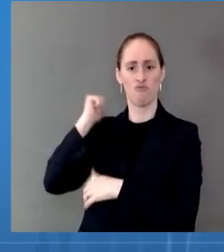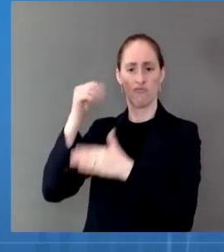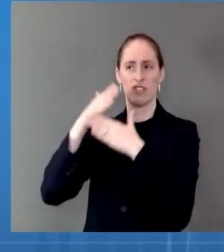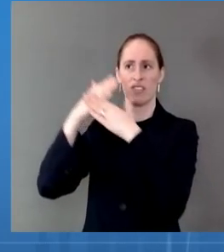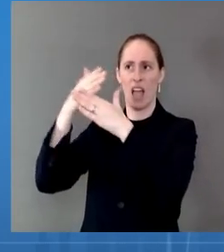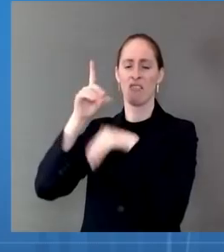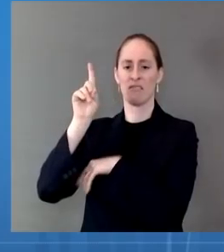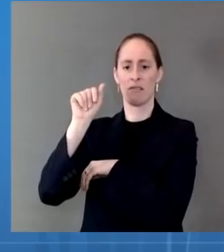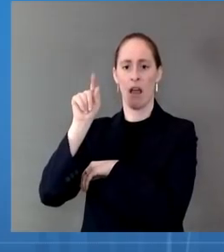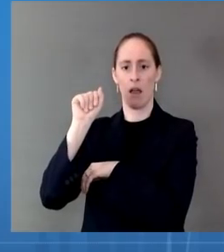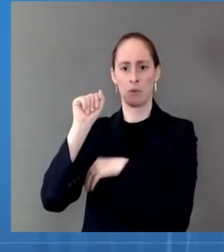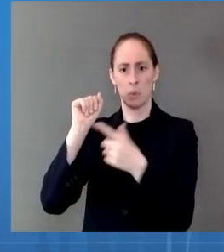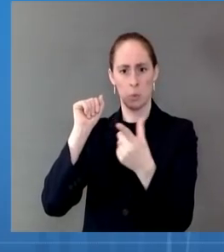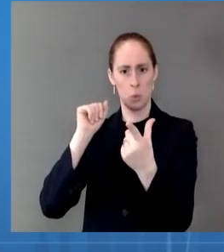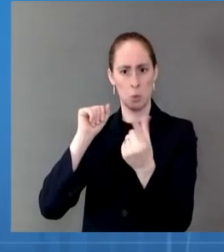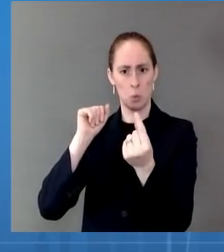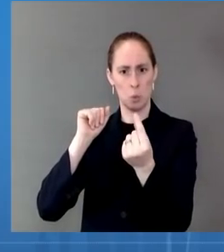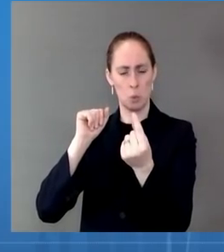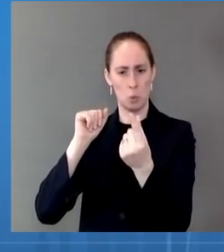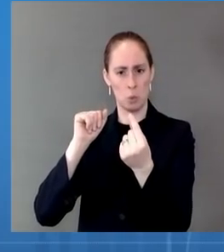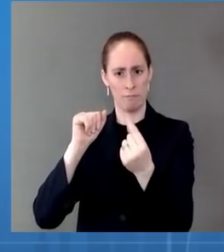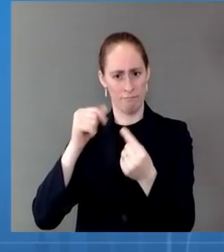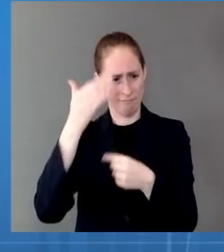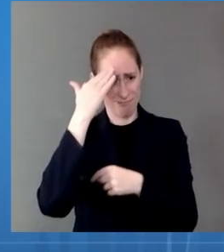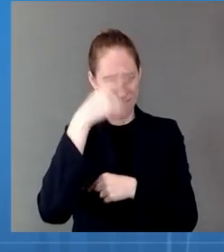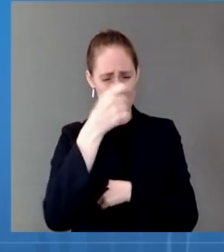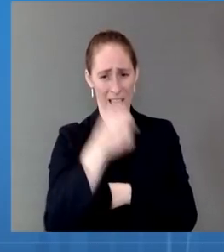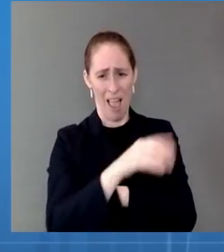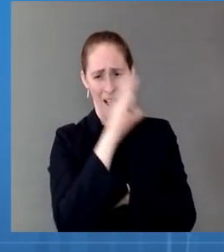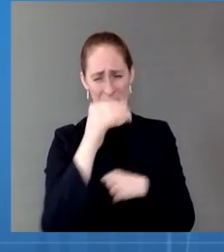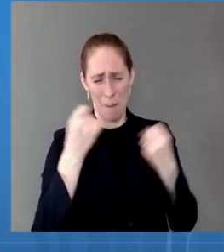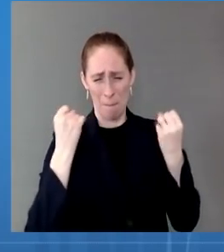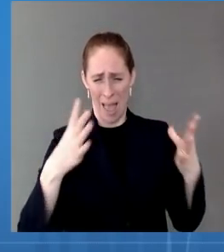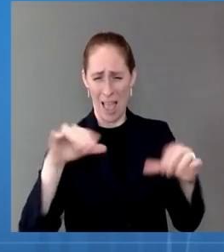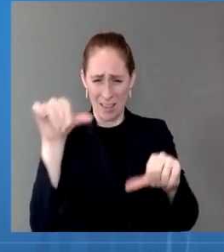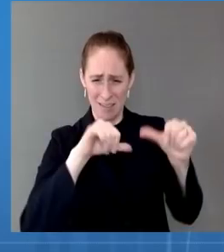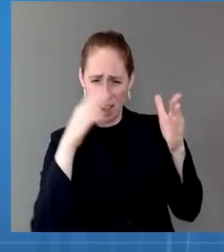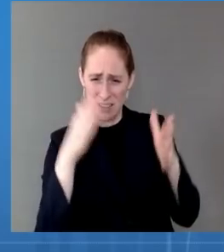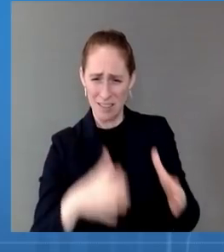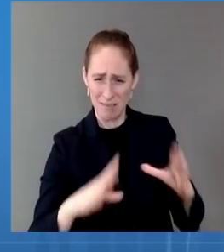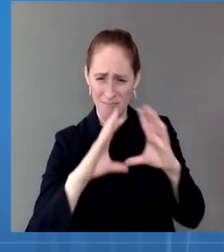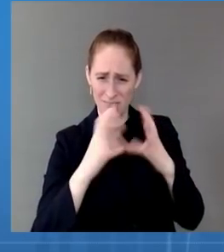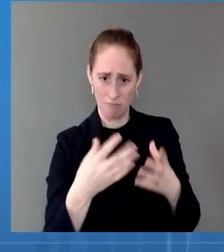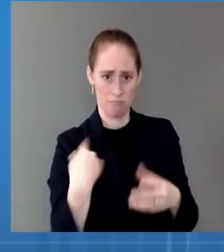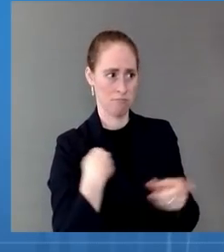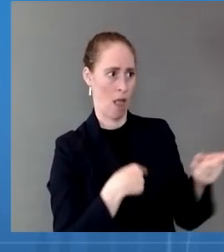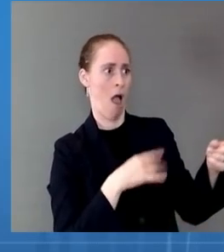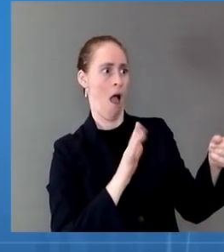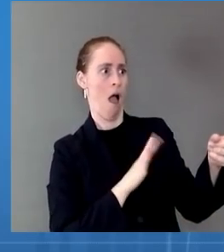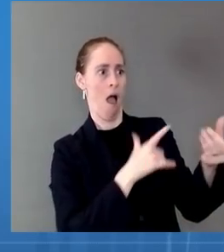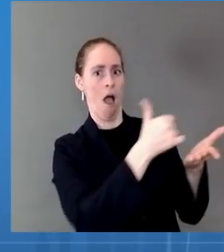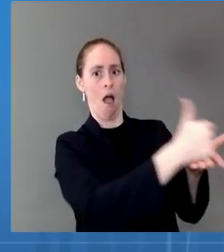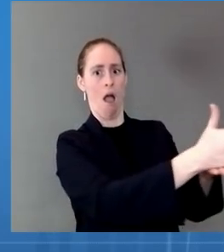being able to identify this variant so quickly. So given that, are you concerned that other nations and that this ban remains in effect,